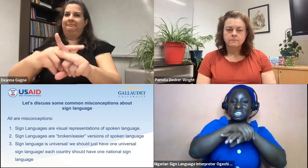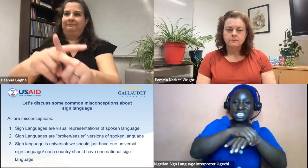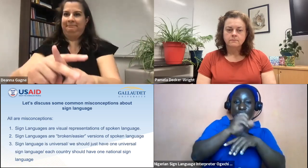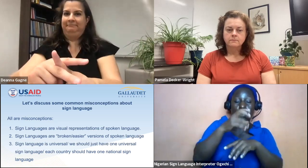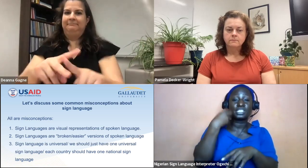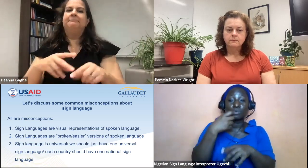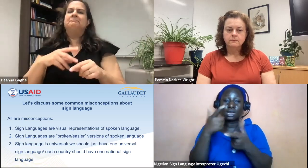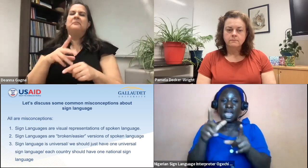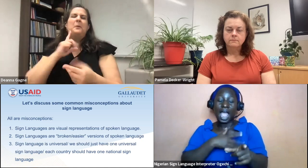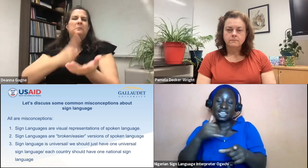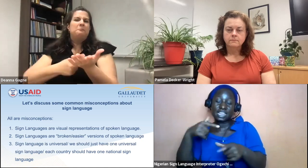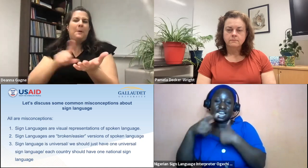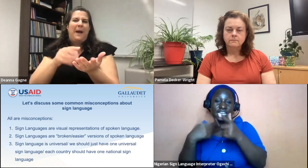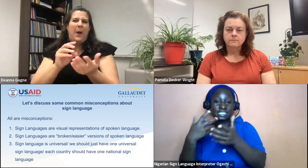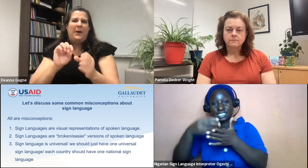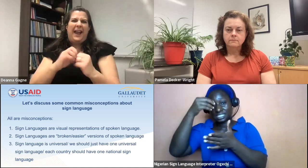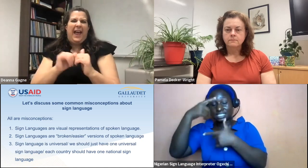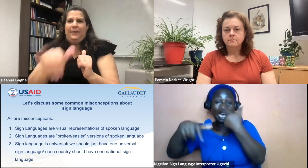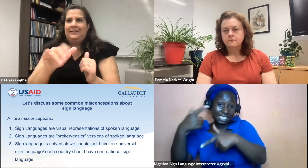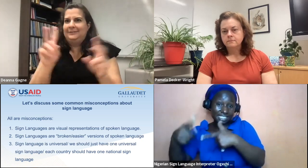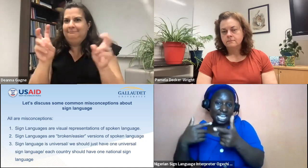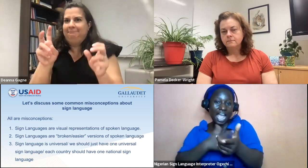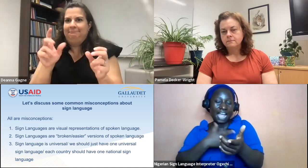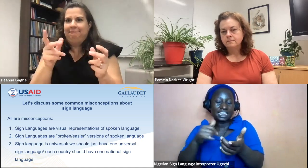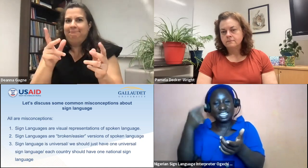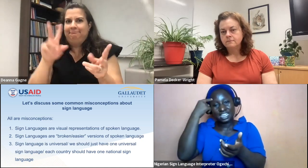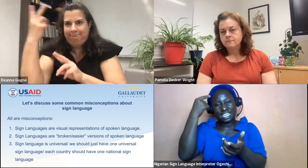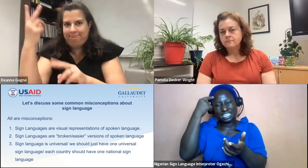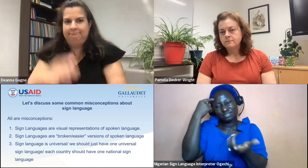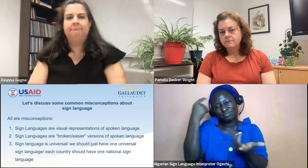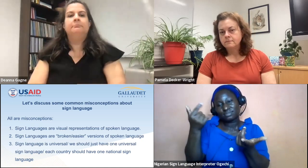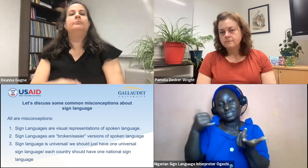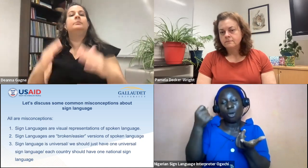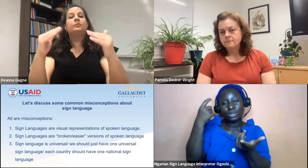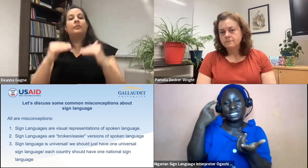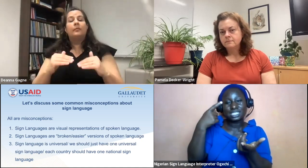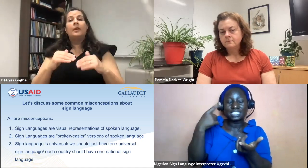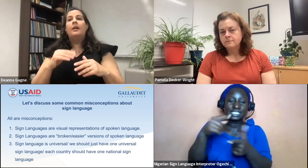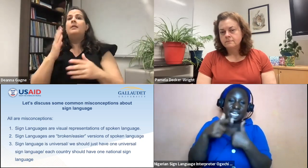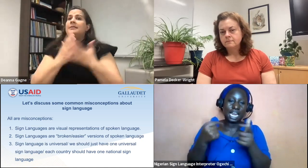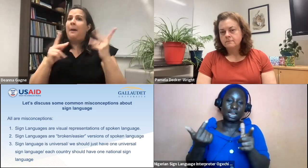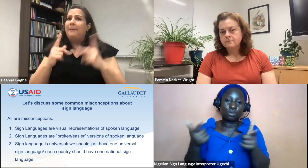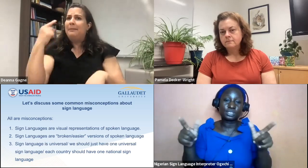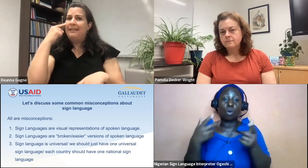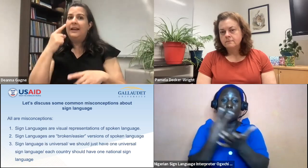Let grammar of the spoken language and applying it to the science language. But this is actually a misconception.